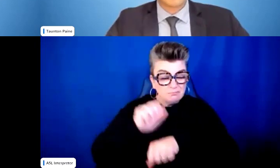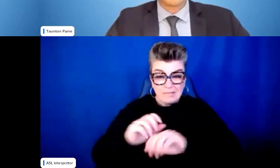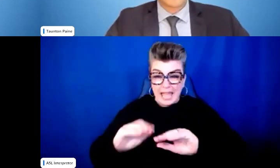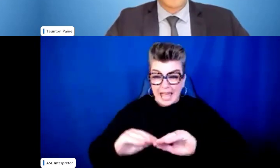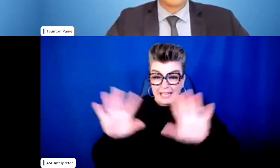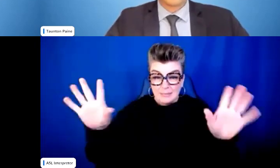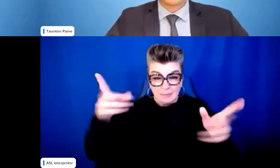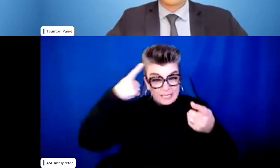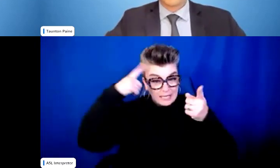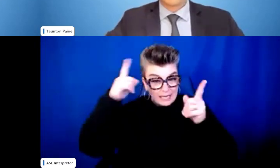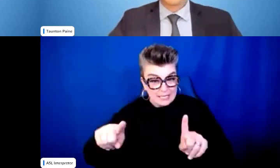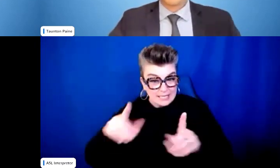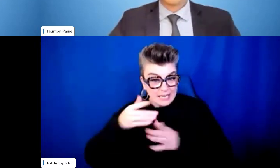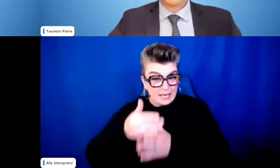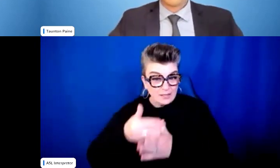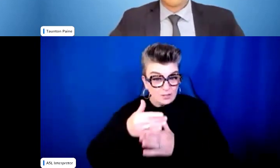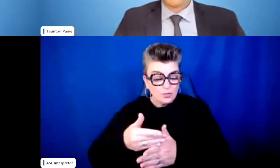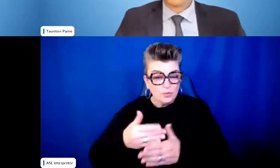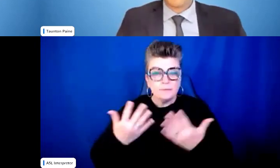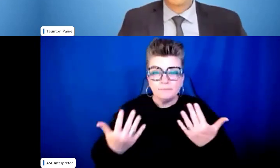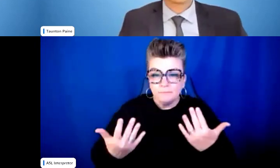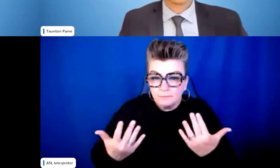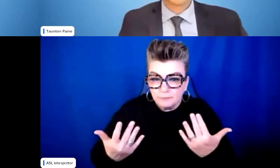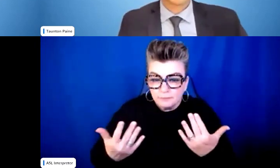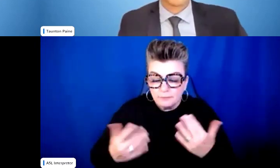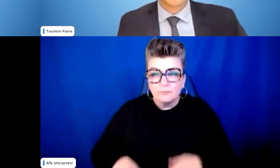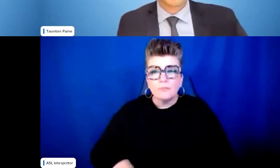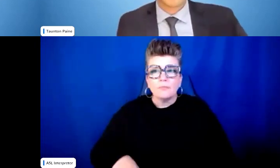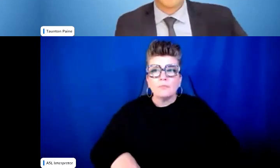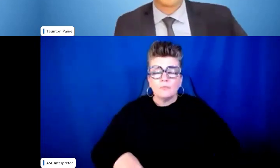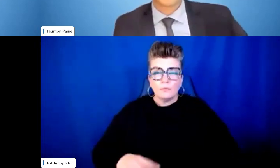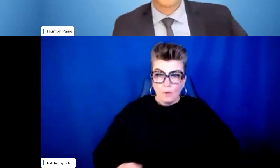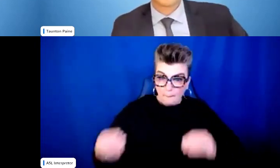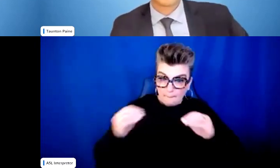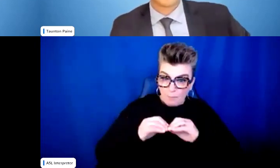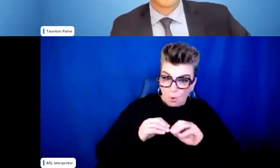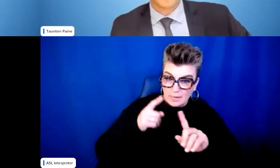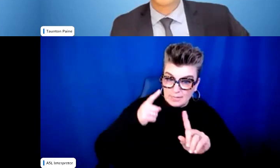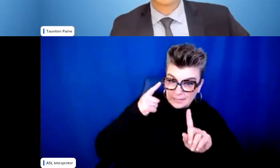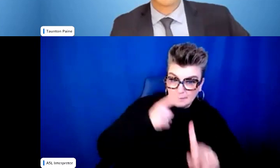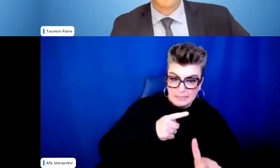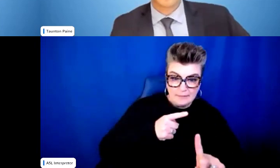And I think a sort of more specific consideration